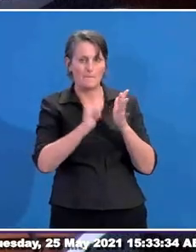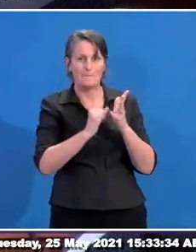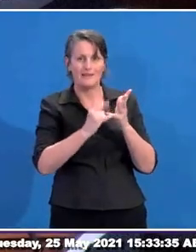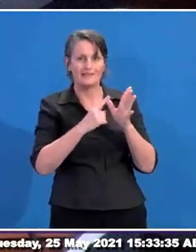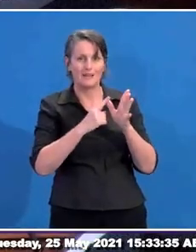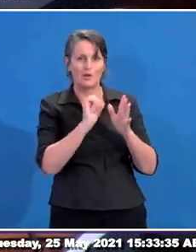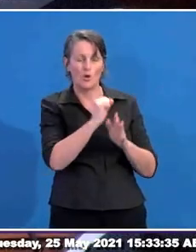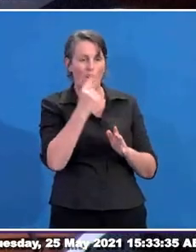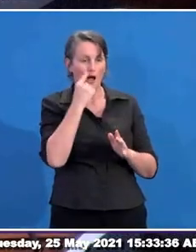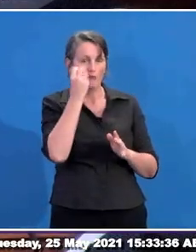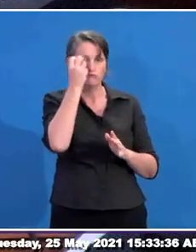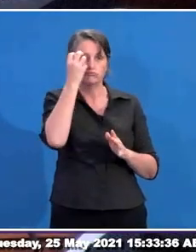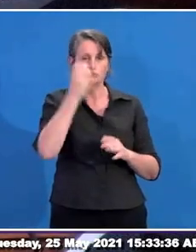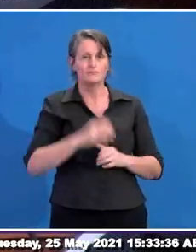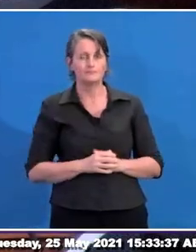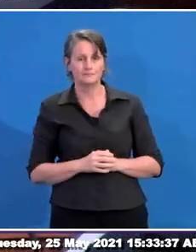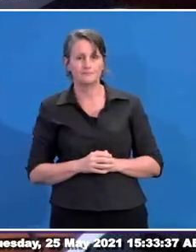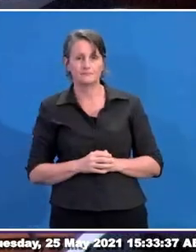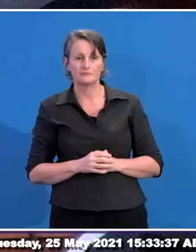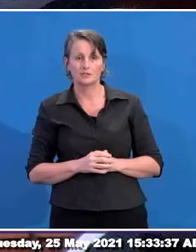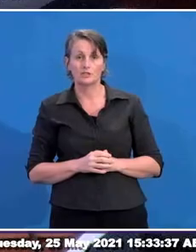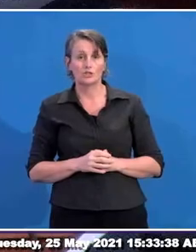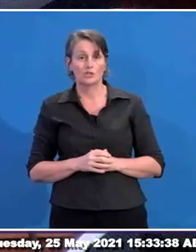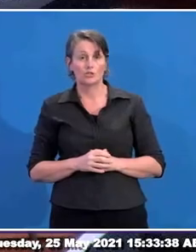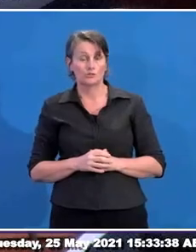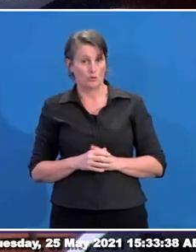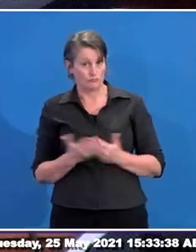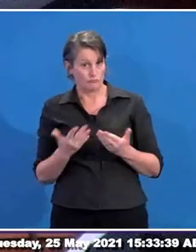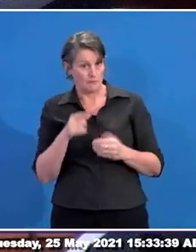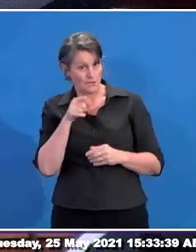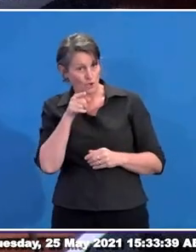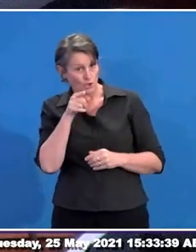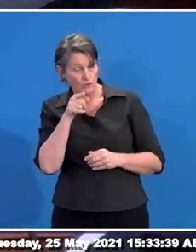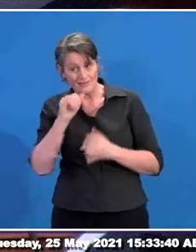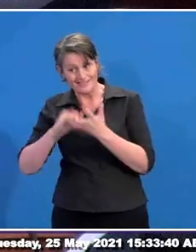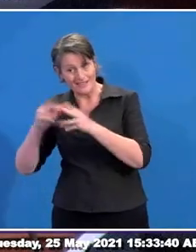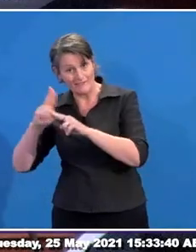You were briefed by the solicitors for Sunnyfield on or about